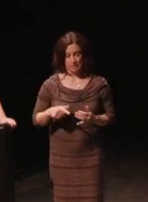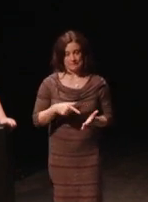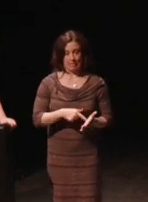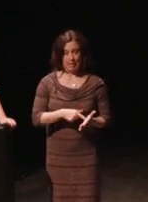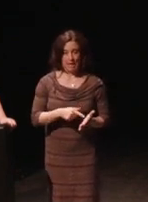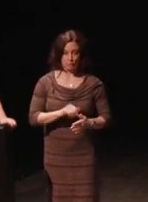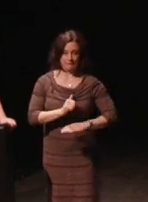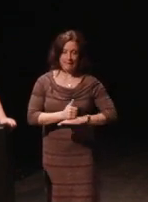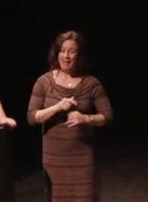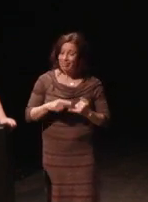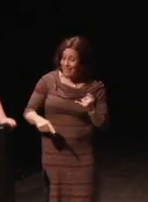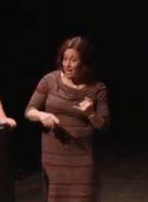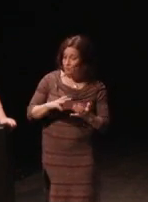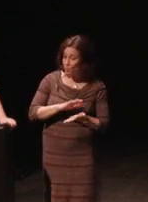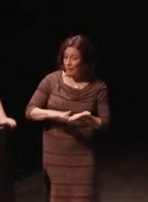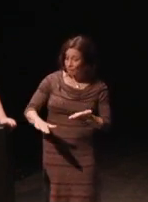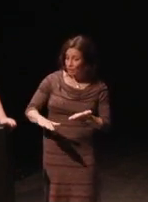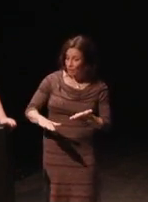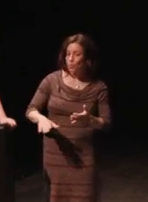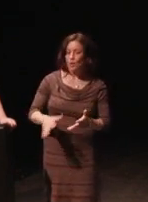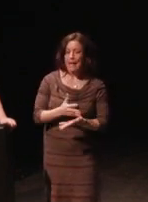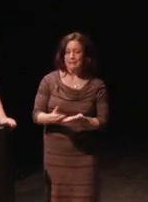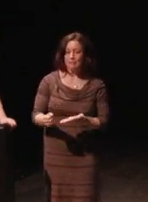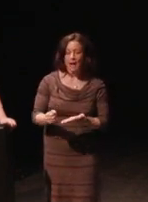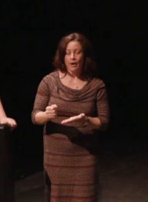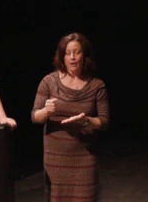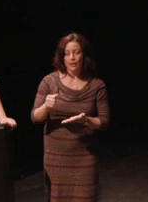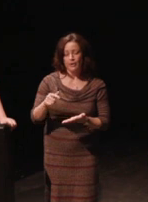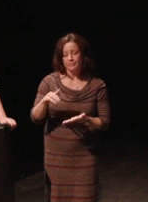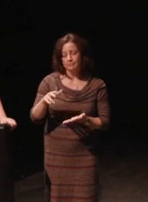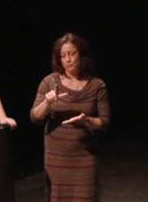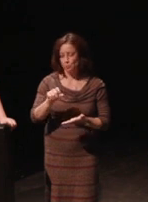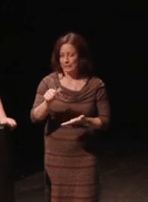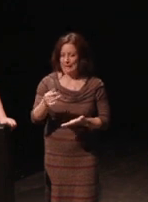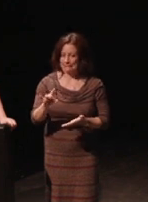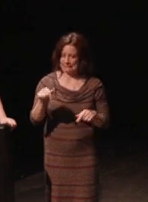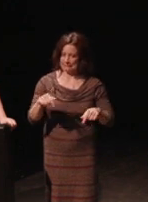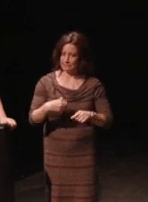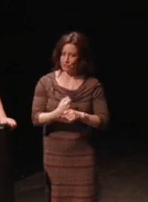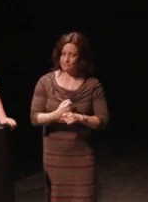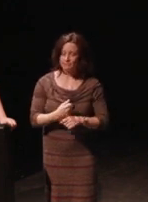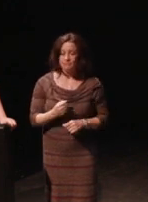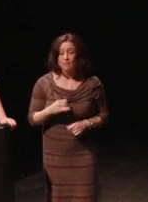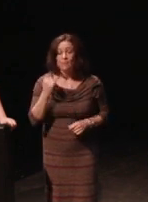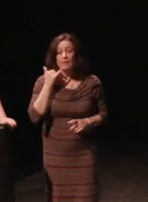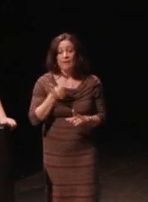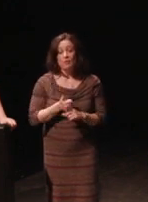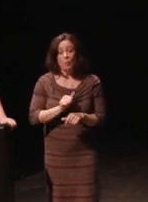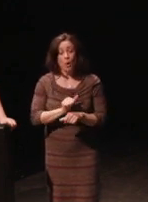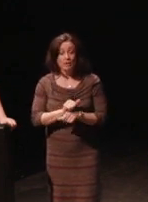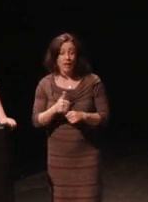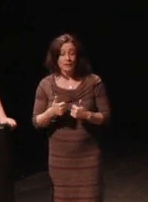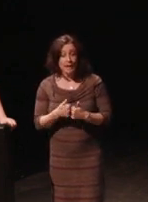The last waiver is going to expire at the end of 2018. So, if you're working on a game that involves